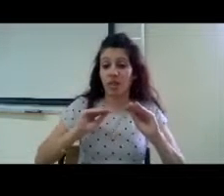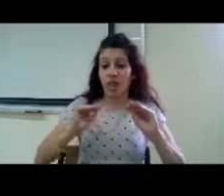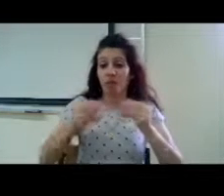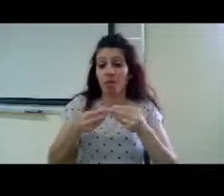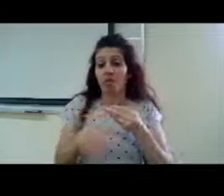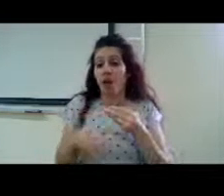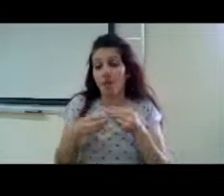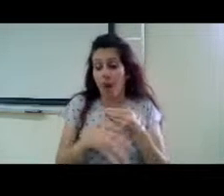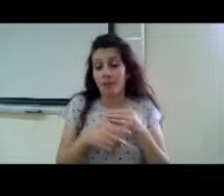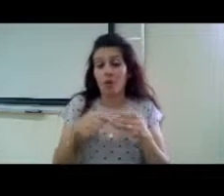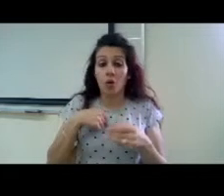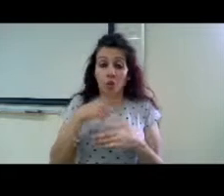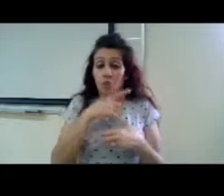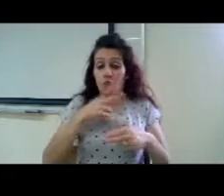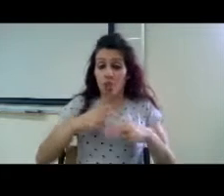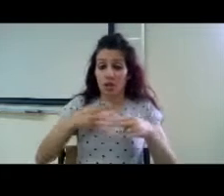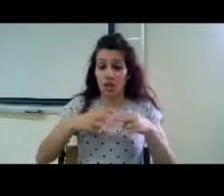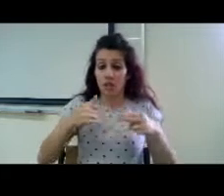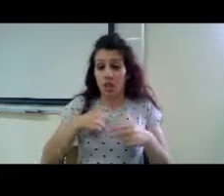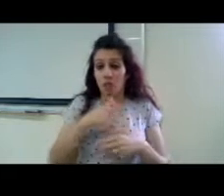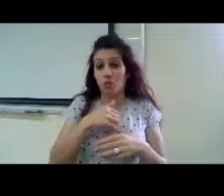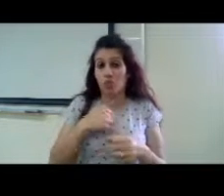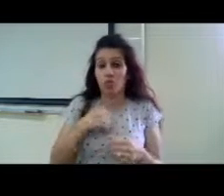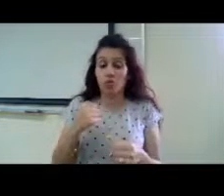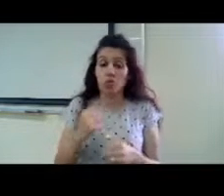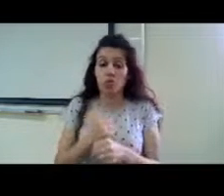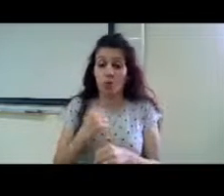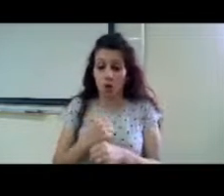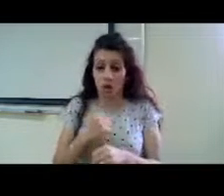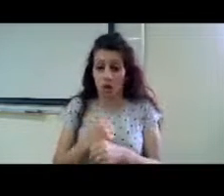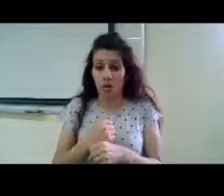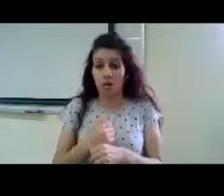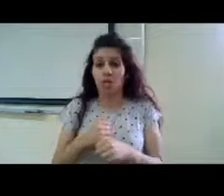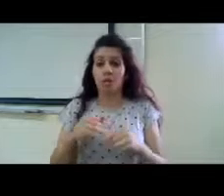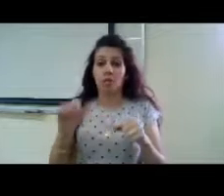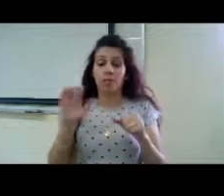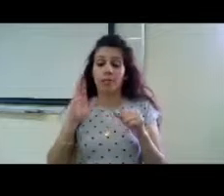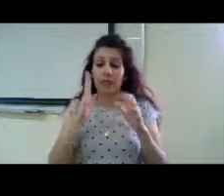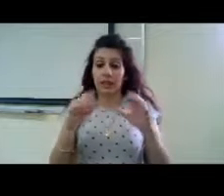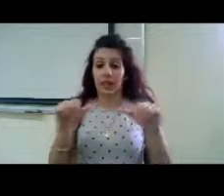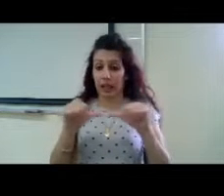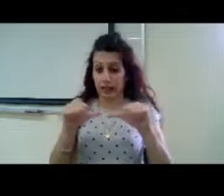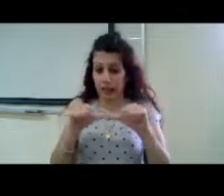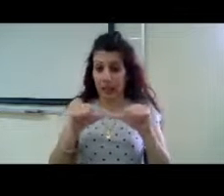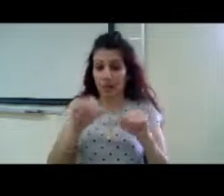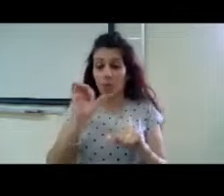between building products and and leveraging different tools to support